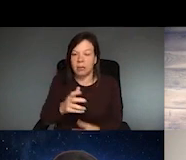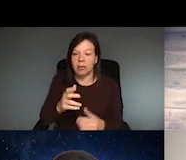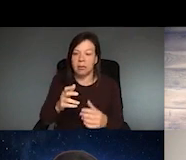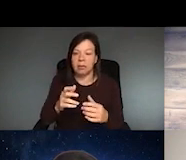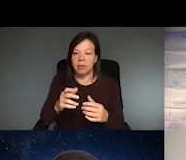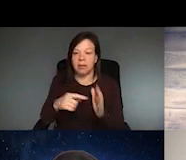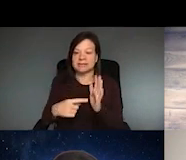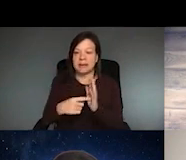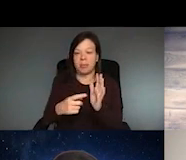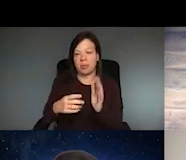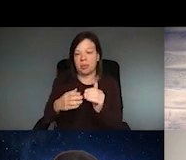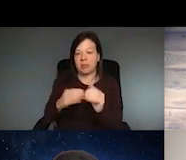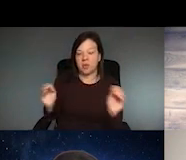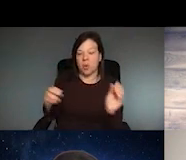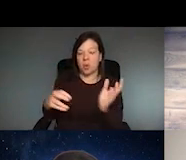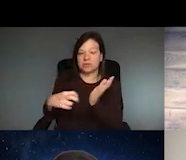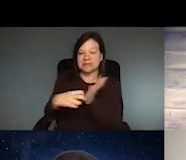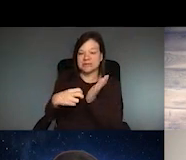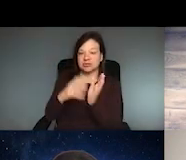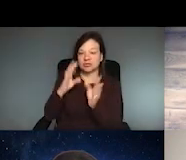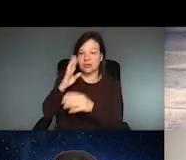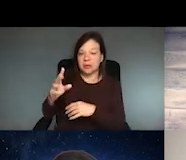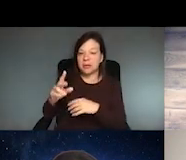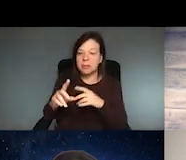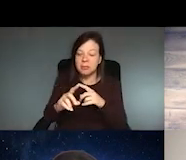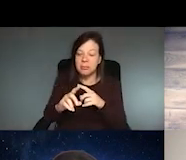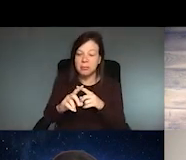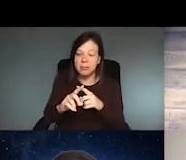CREATED BUT AS YOU CAN IMAGINE THE USER THEN COULD